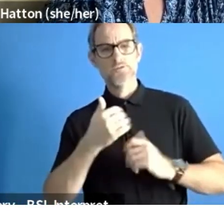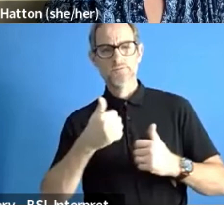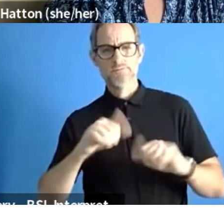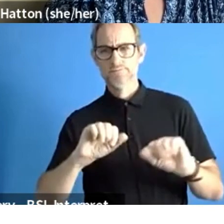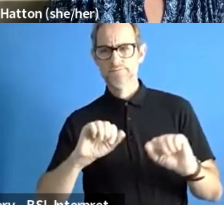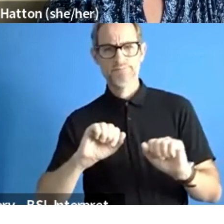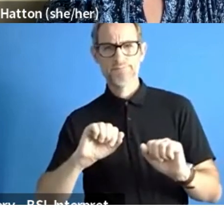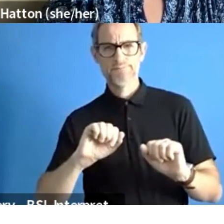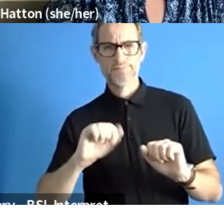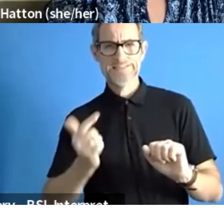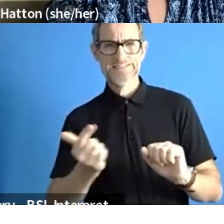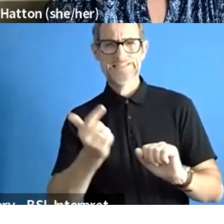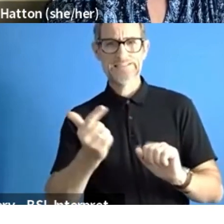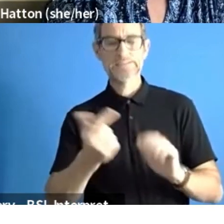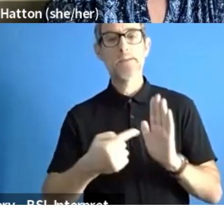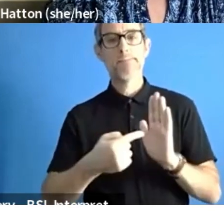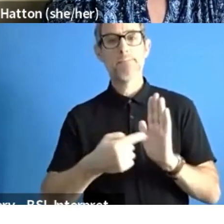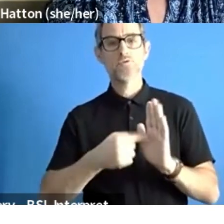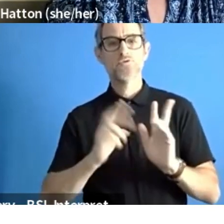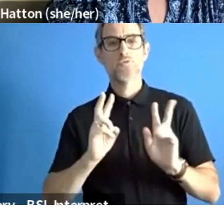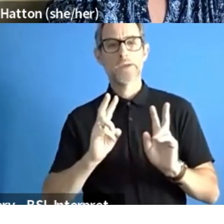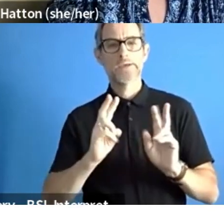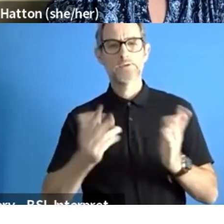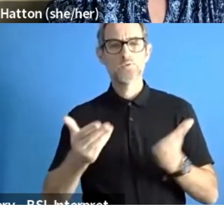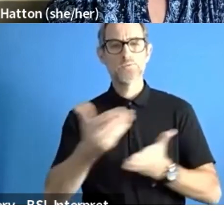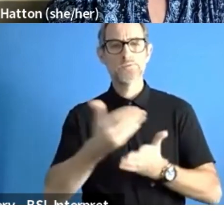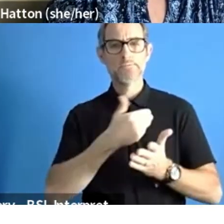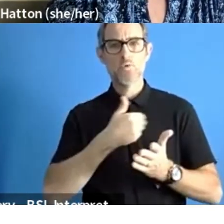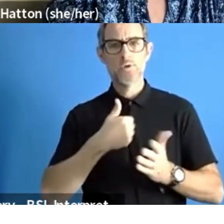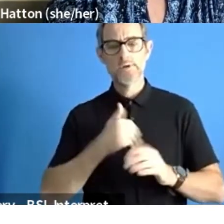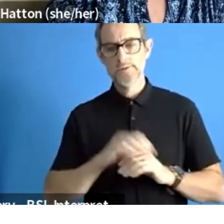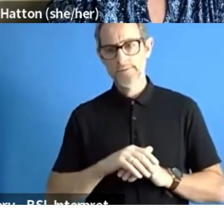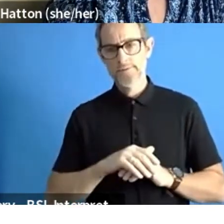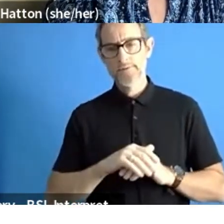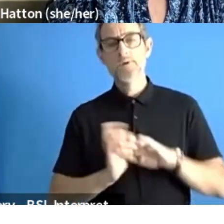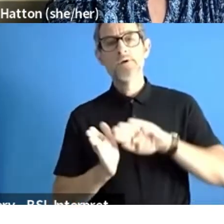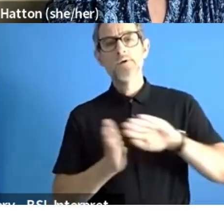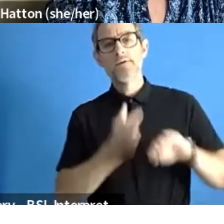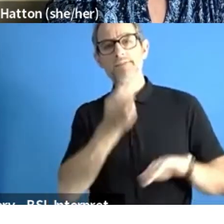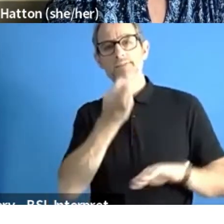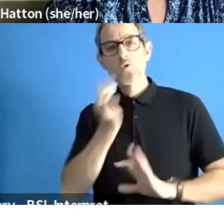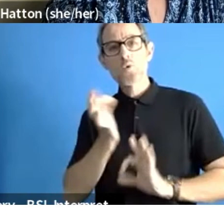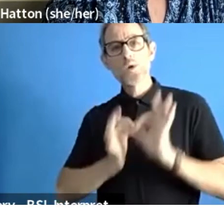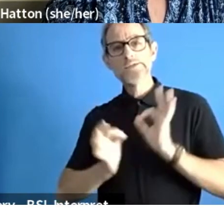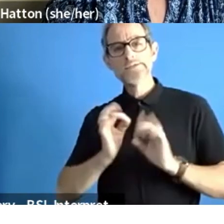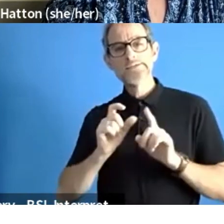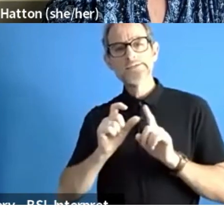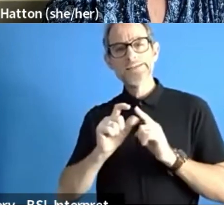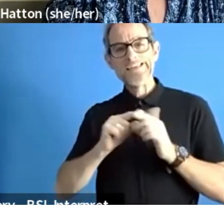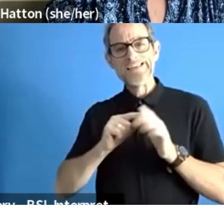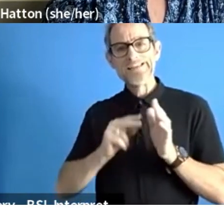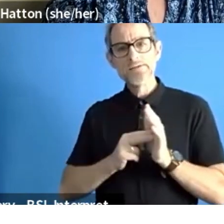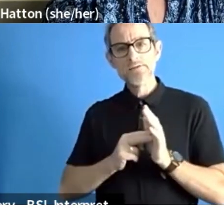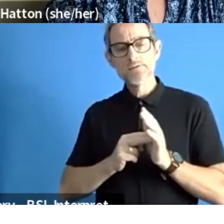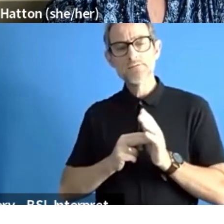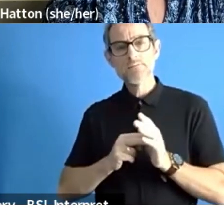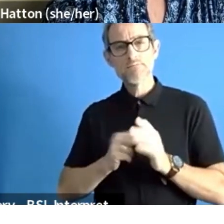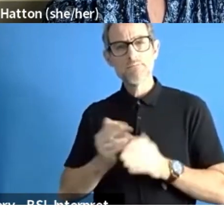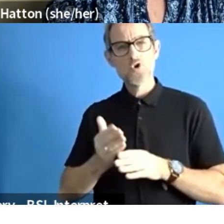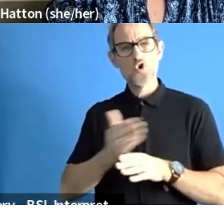really important topic. So we have had a couple of questions in. Dean asked